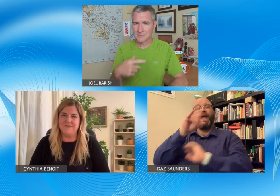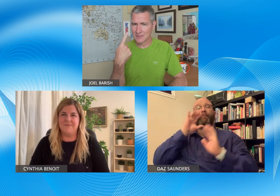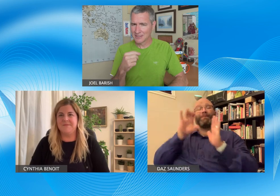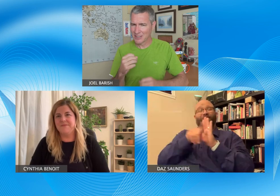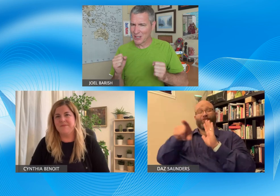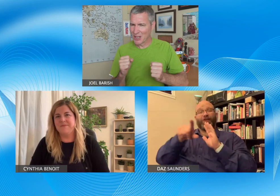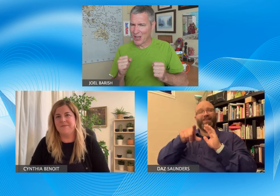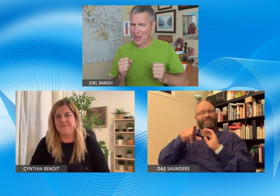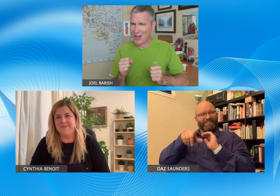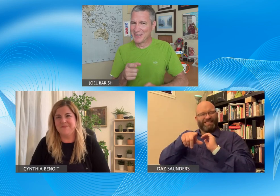It looks so cold!